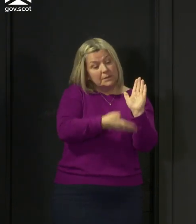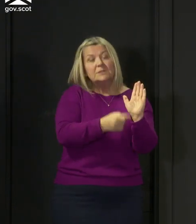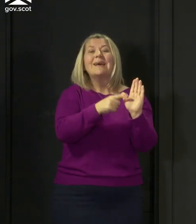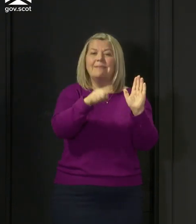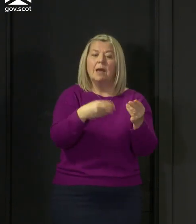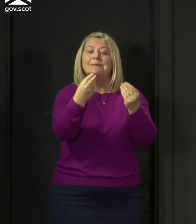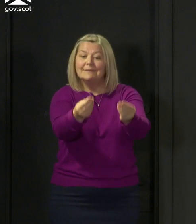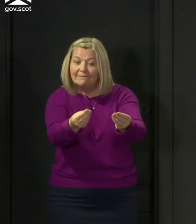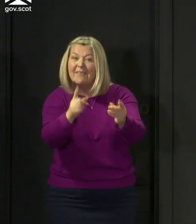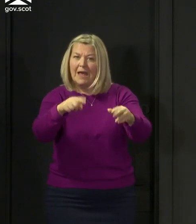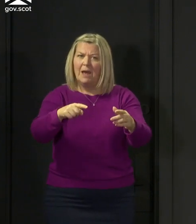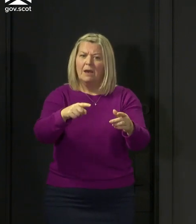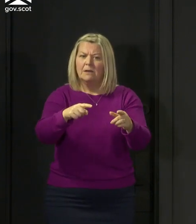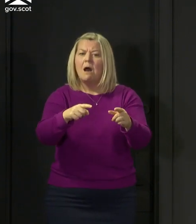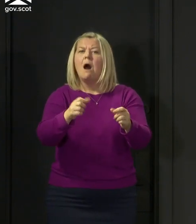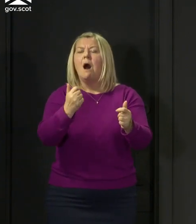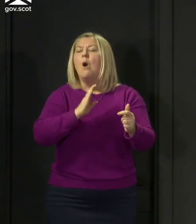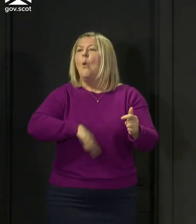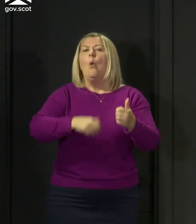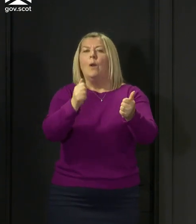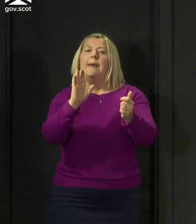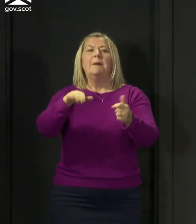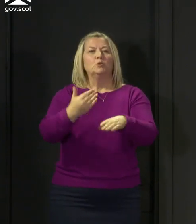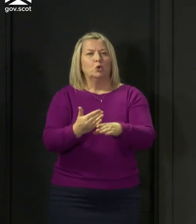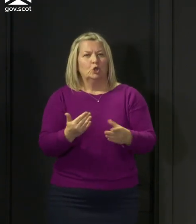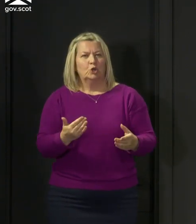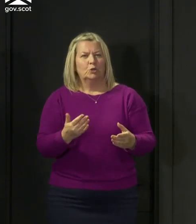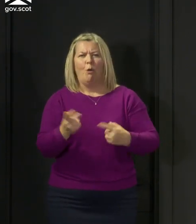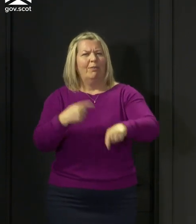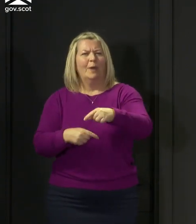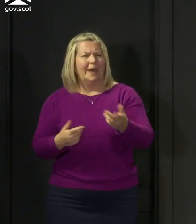I was just reading, and I will go back to looking at the detail of this when I leave